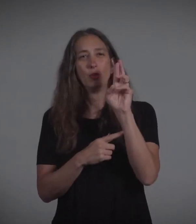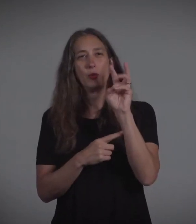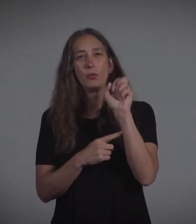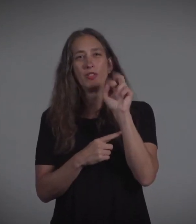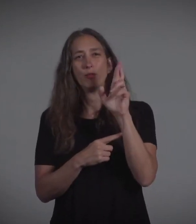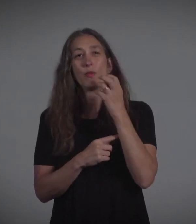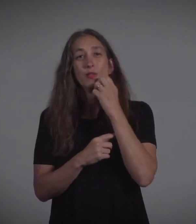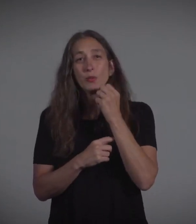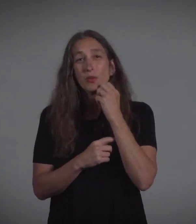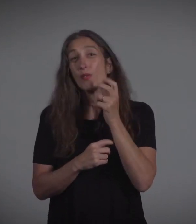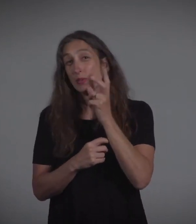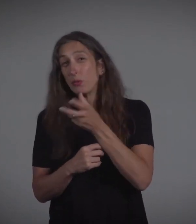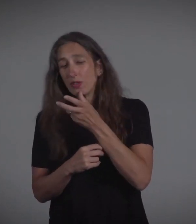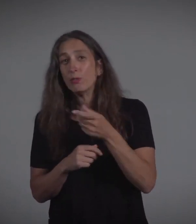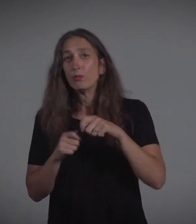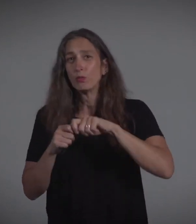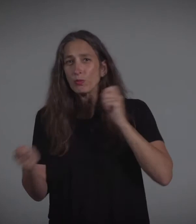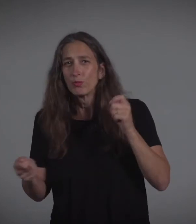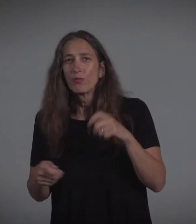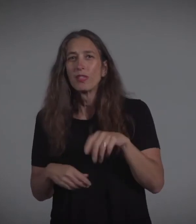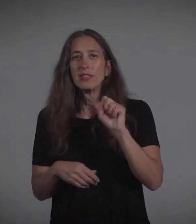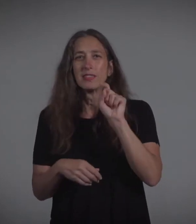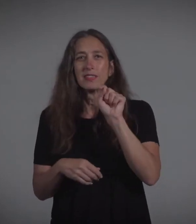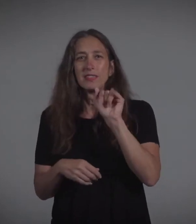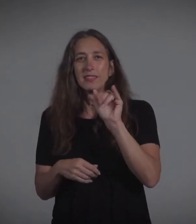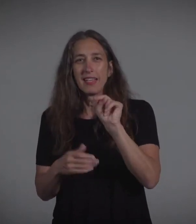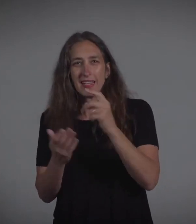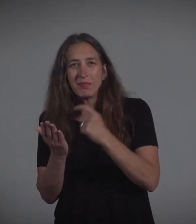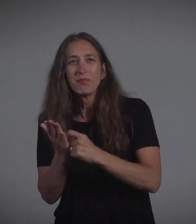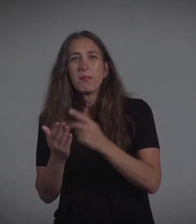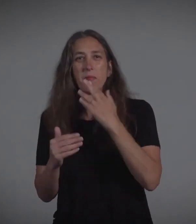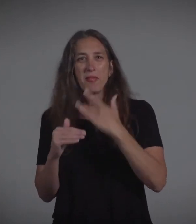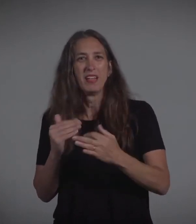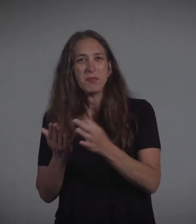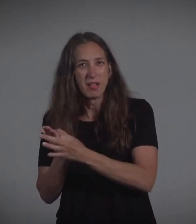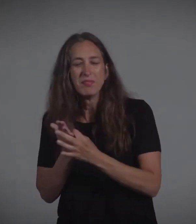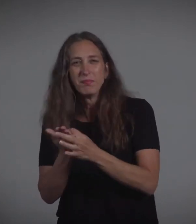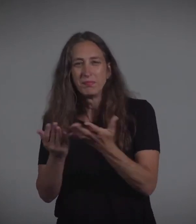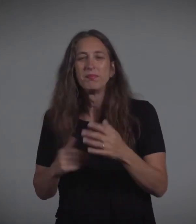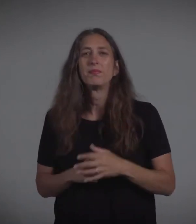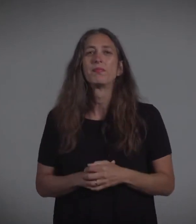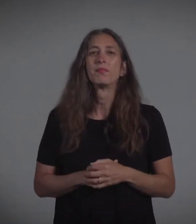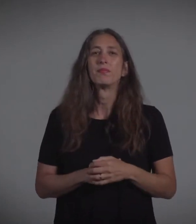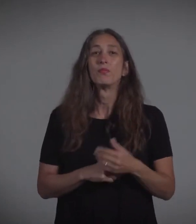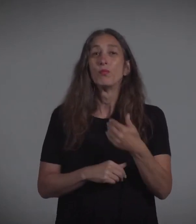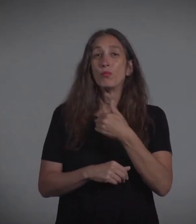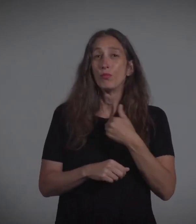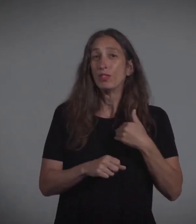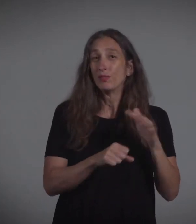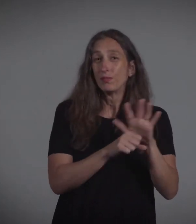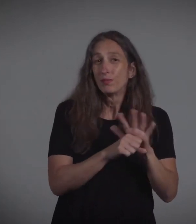Their underwear may be ripped, stained, or have blood spots.